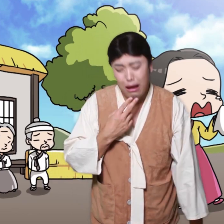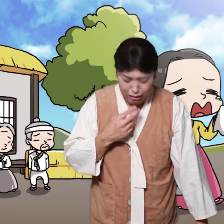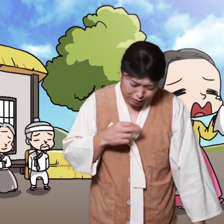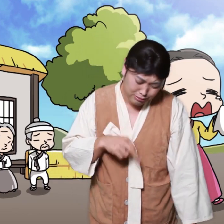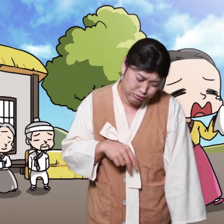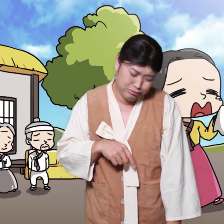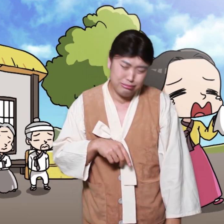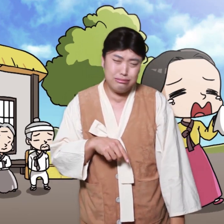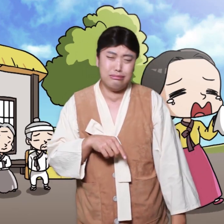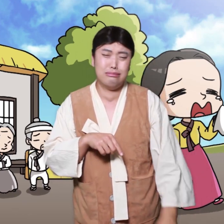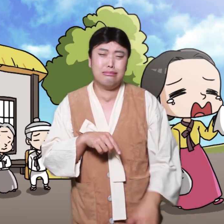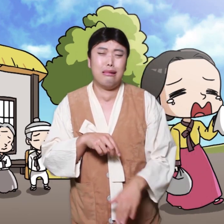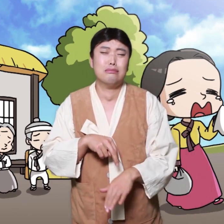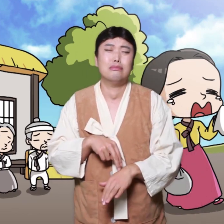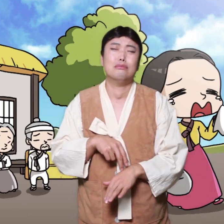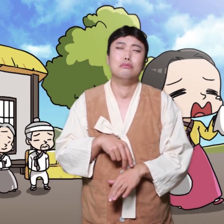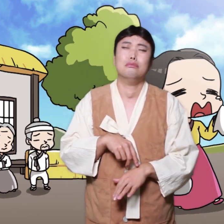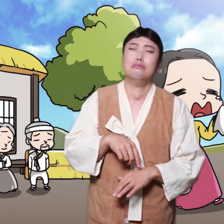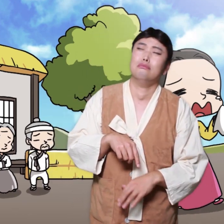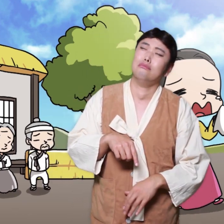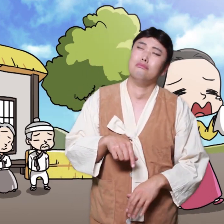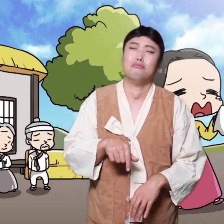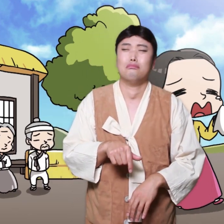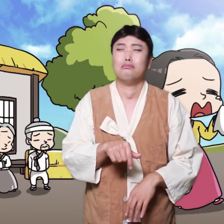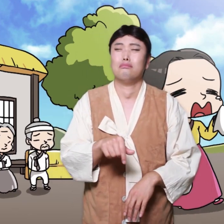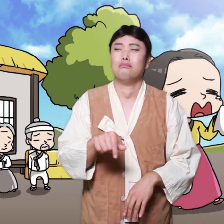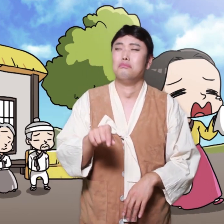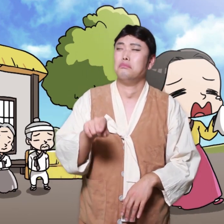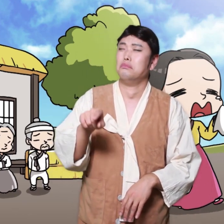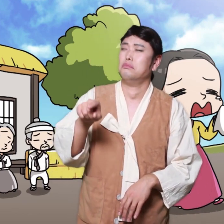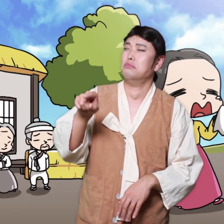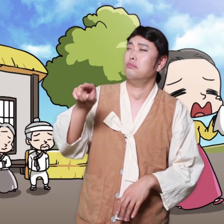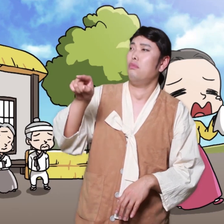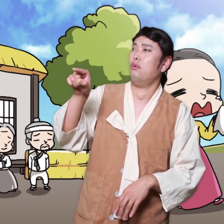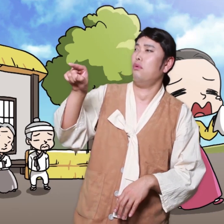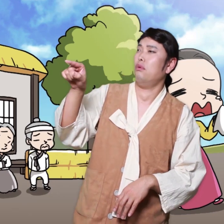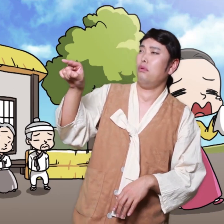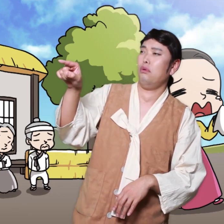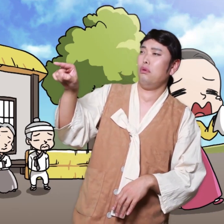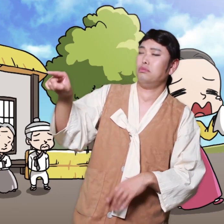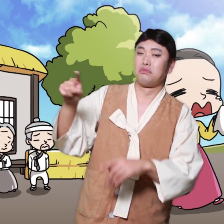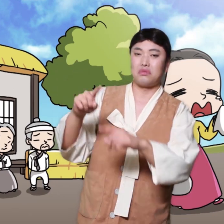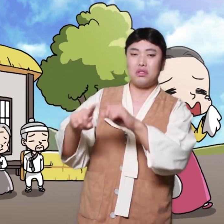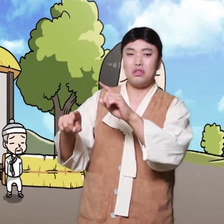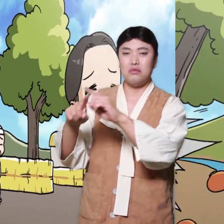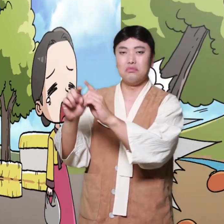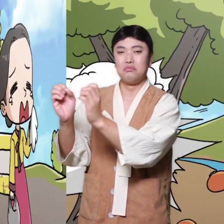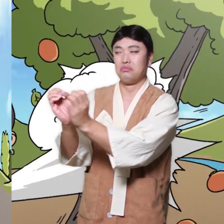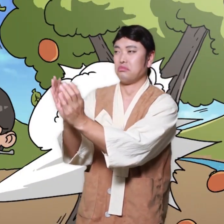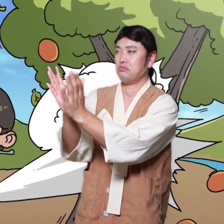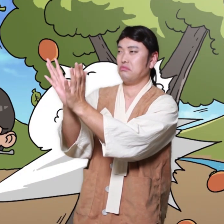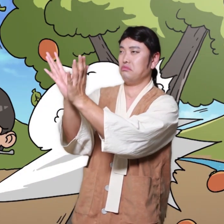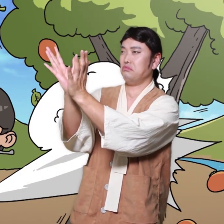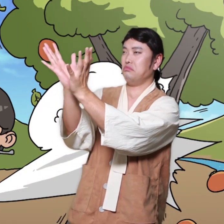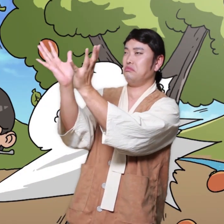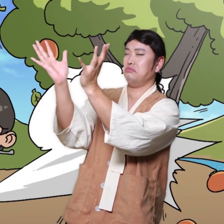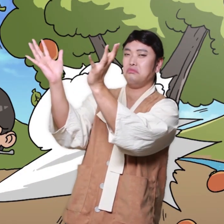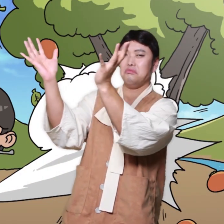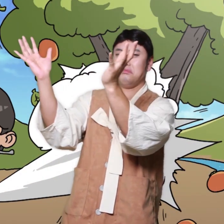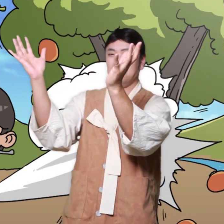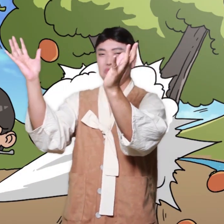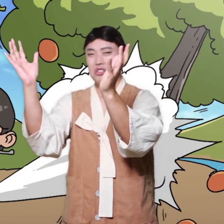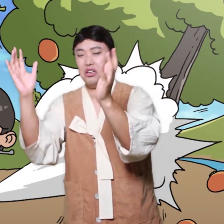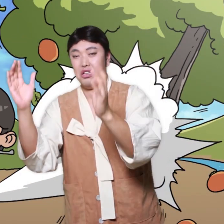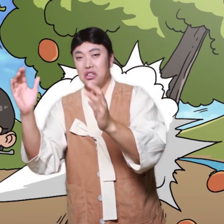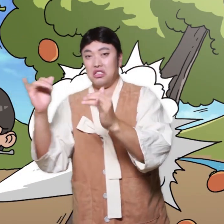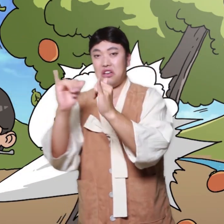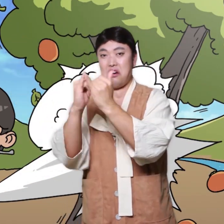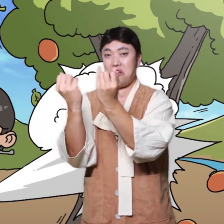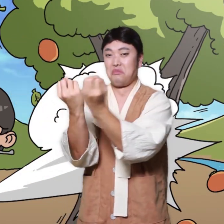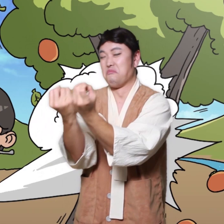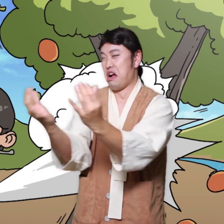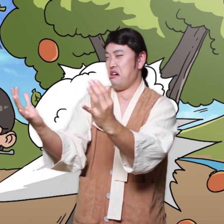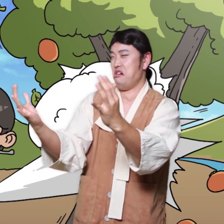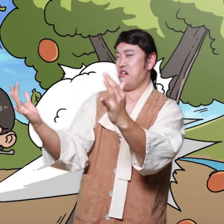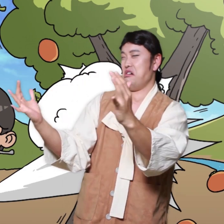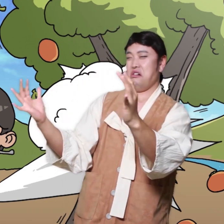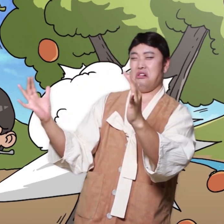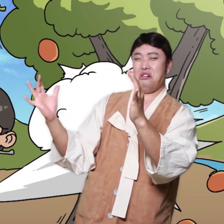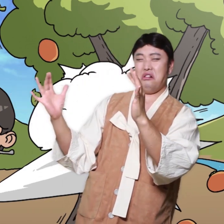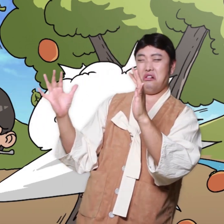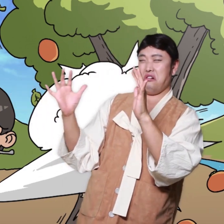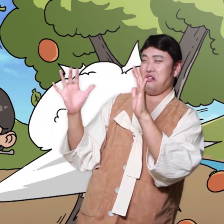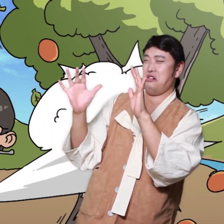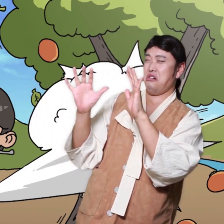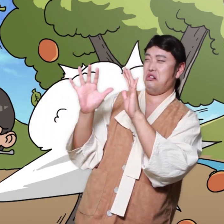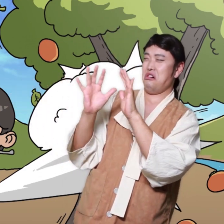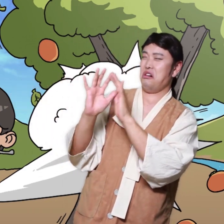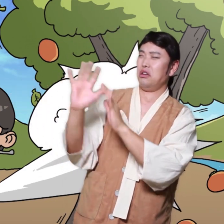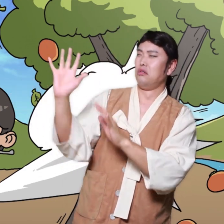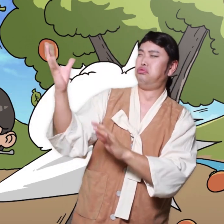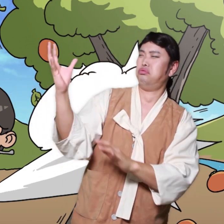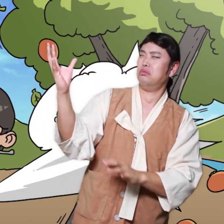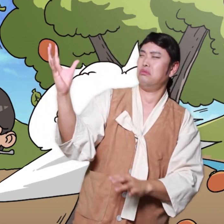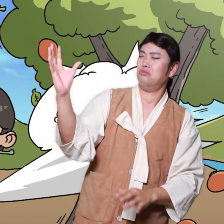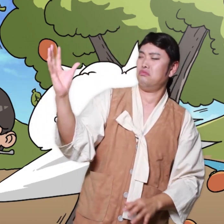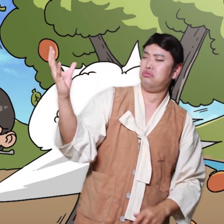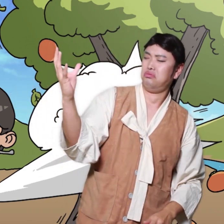The daughter-in-law went wondering.